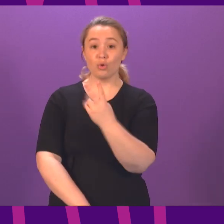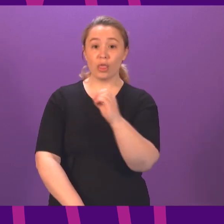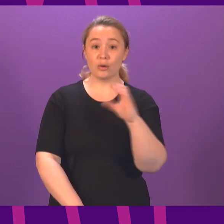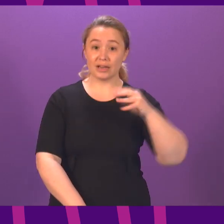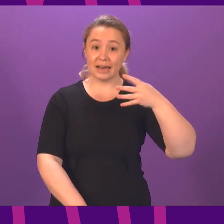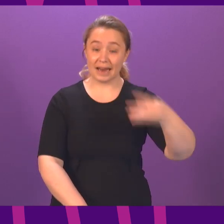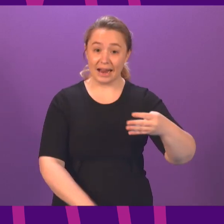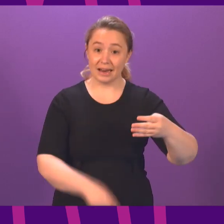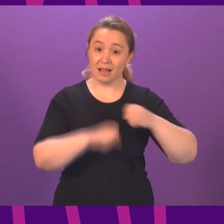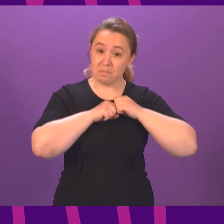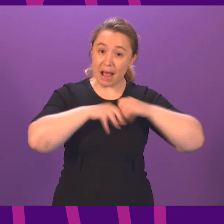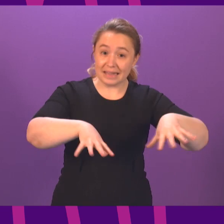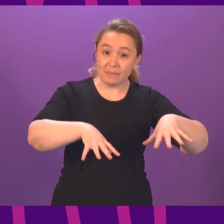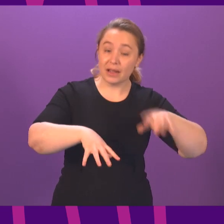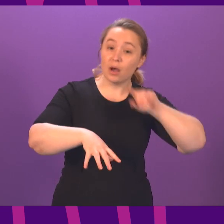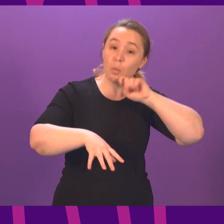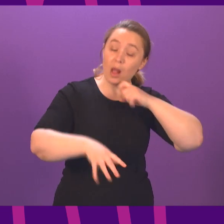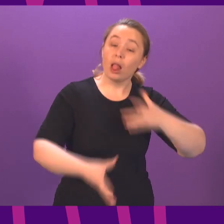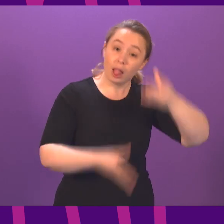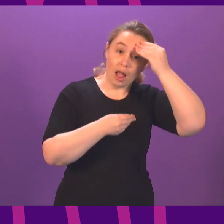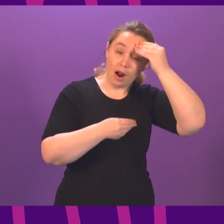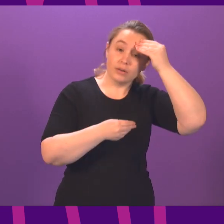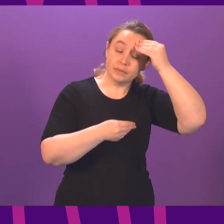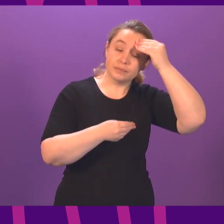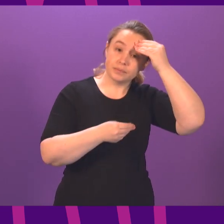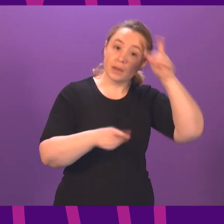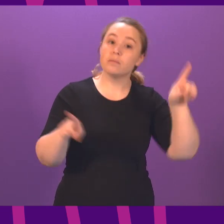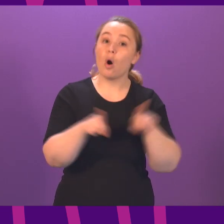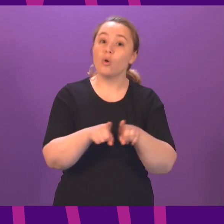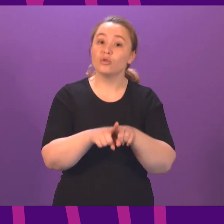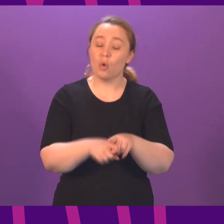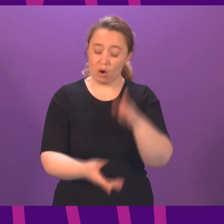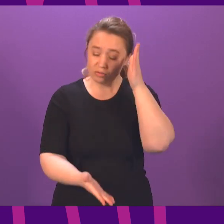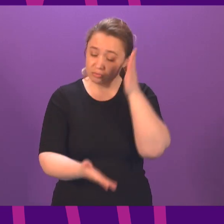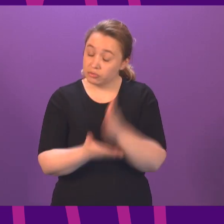and from the exercises. We will also learn the real lessons from the current pandemic,